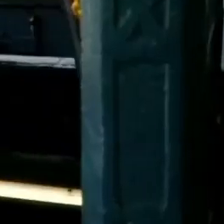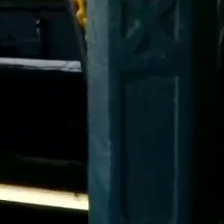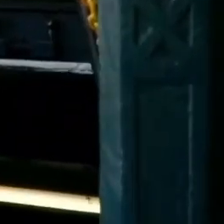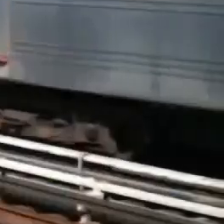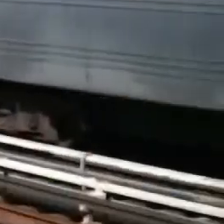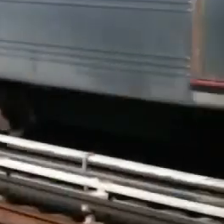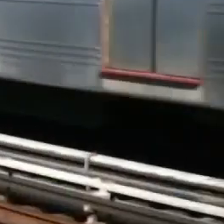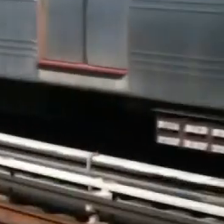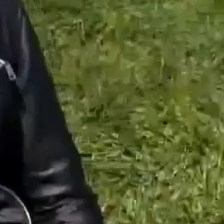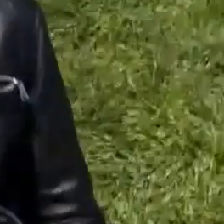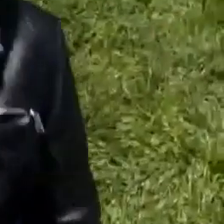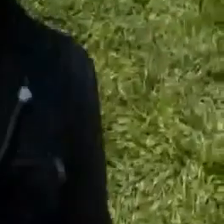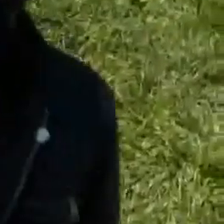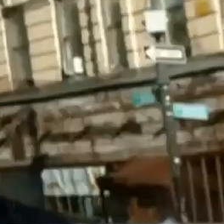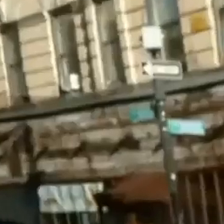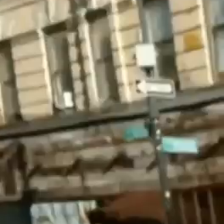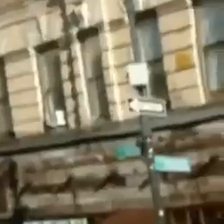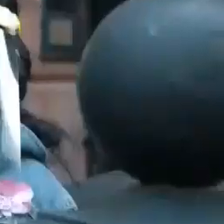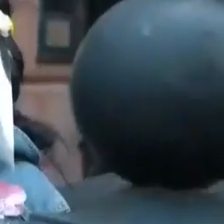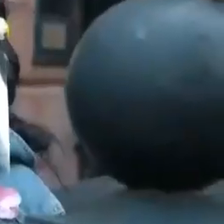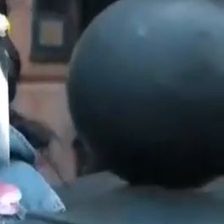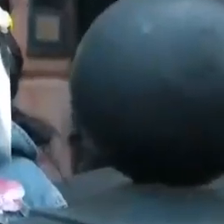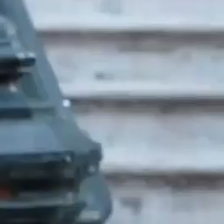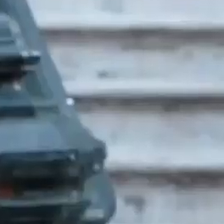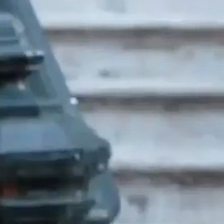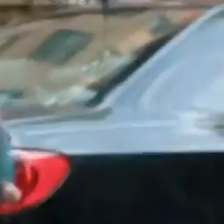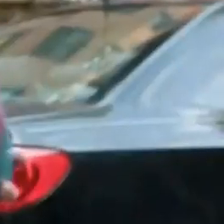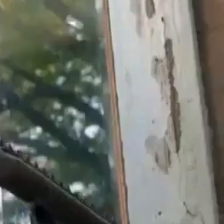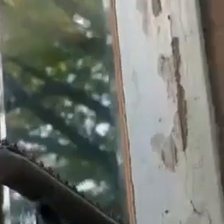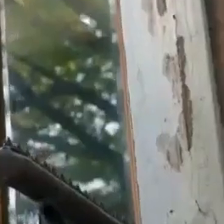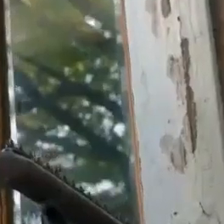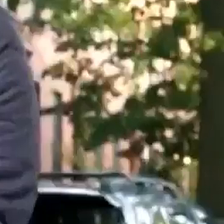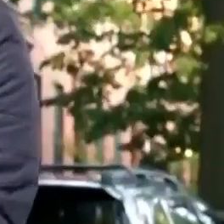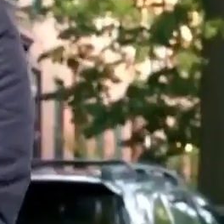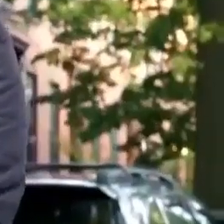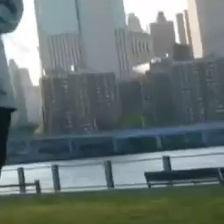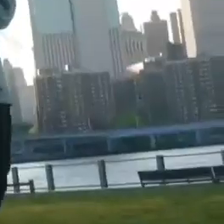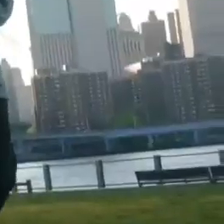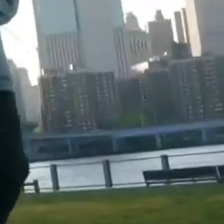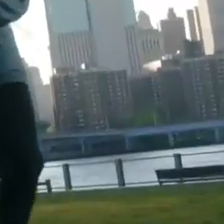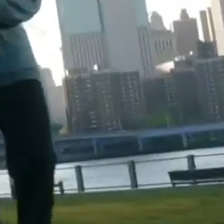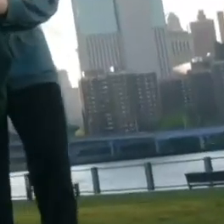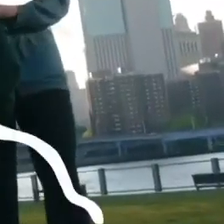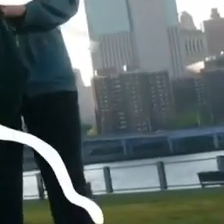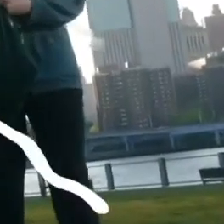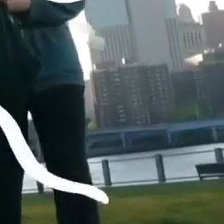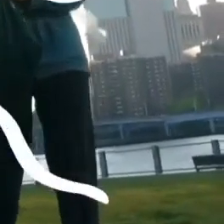YOU WEAR A MASK TO PROTECT ME. LET'S ALL WEAR MASKS. TO STOP THE SPREAD OF CORONAVIRUS.